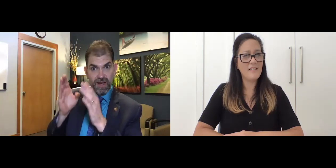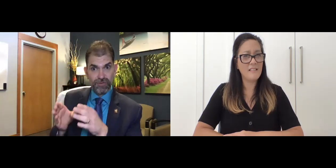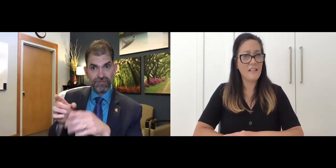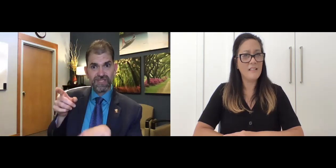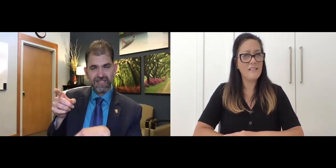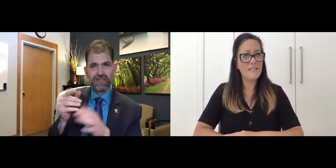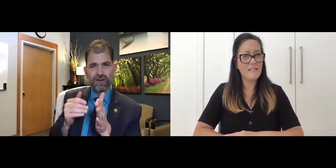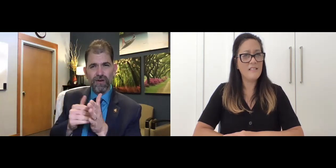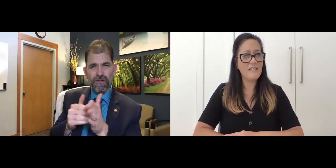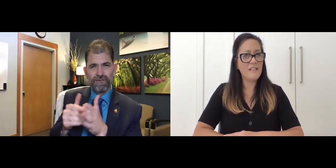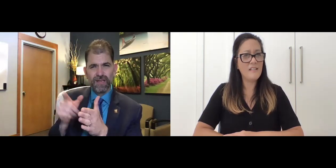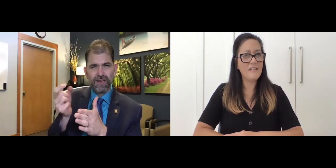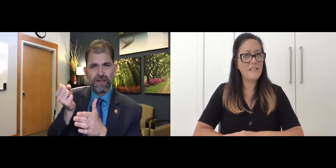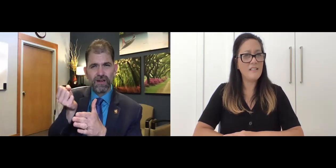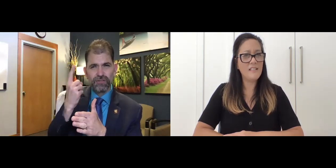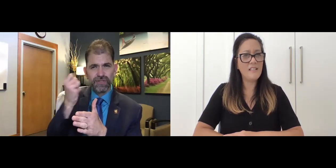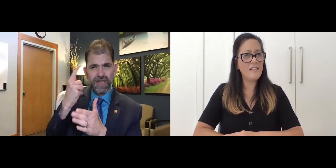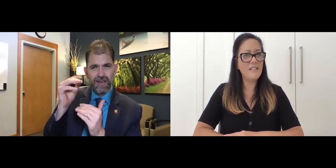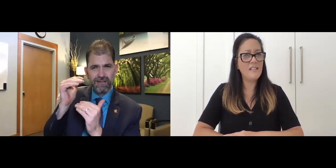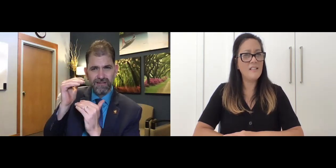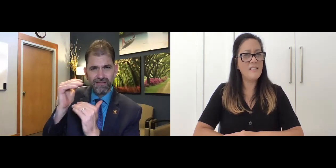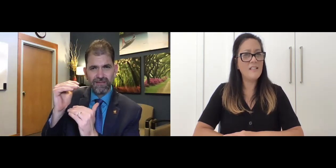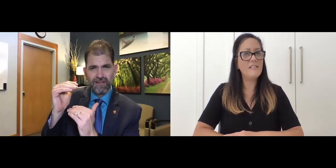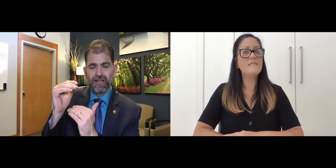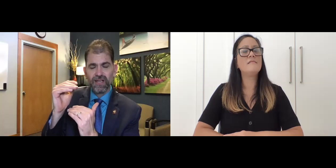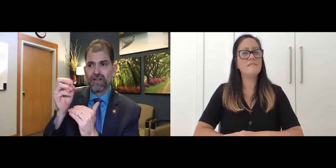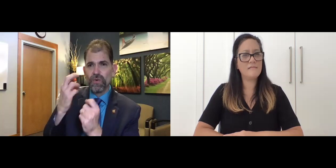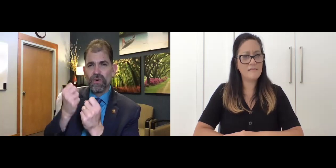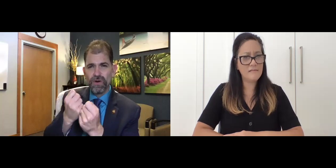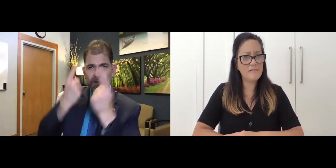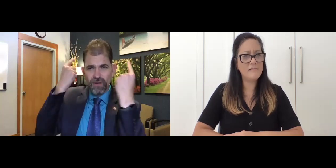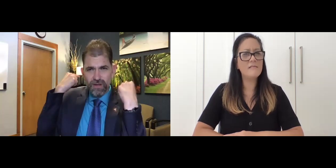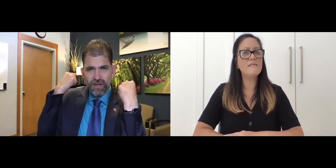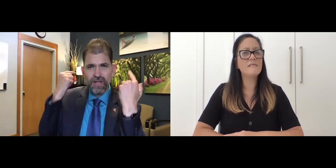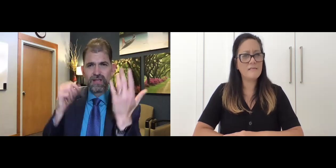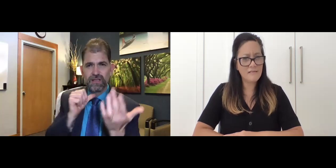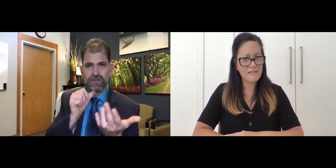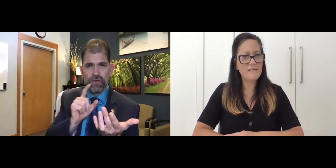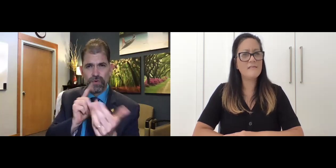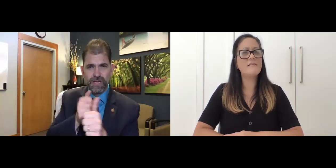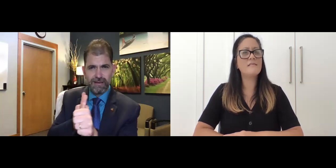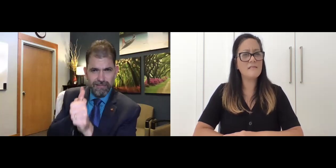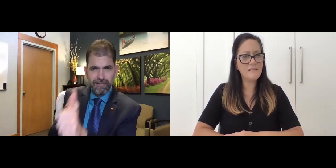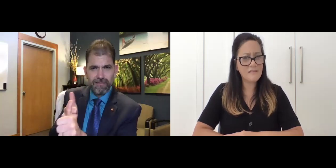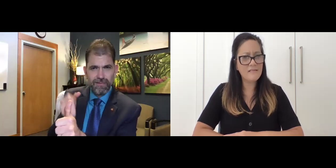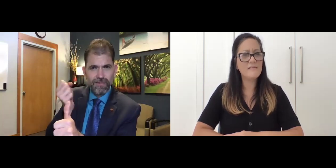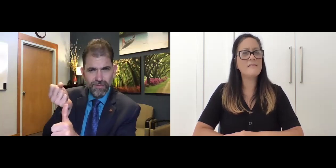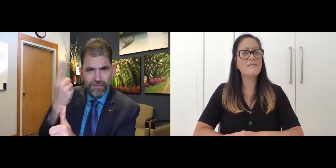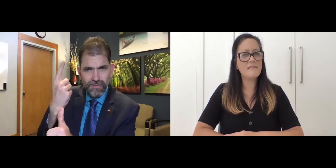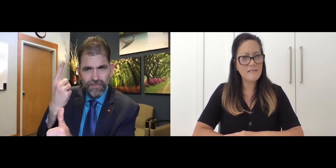but when you sign back to that person they have trouble understanding what you're signing. They really don't understand the nuances